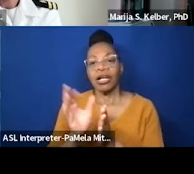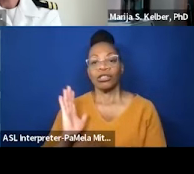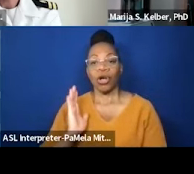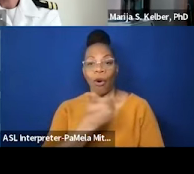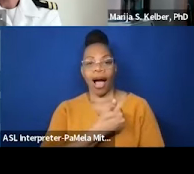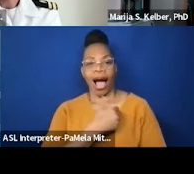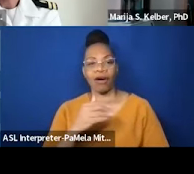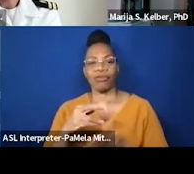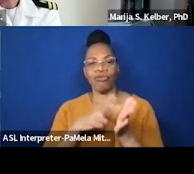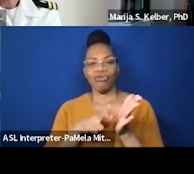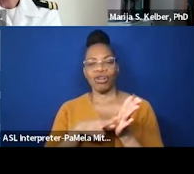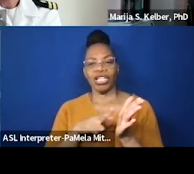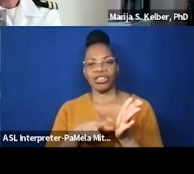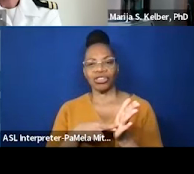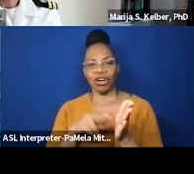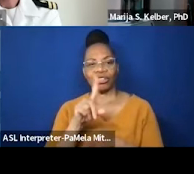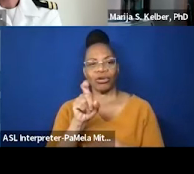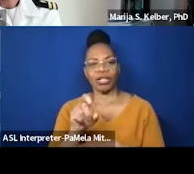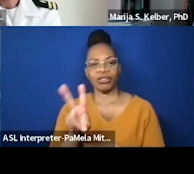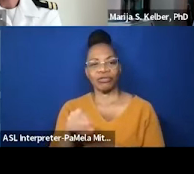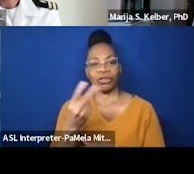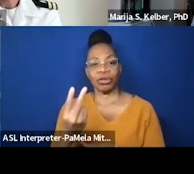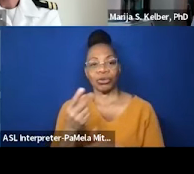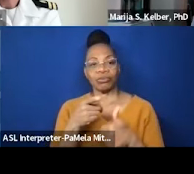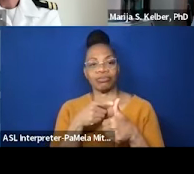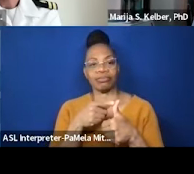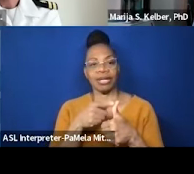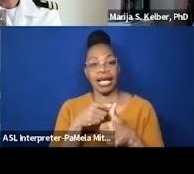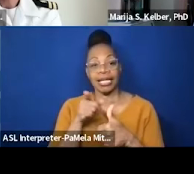for these two rapid reviews. So first, is there an association